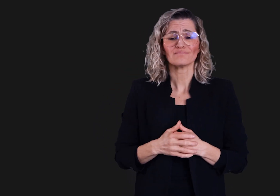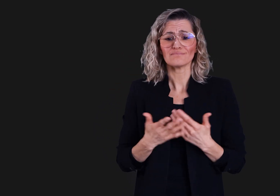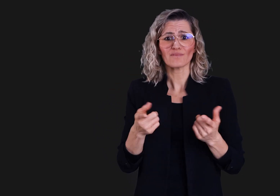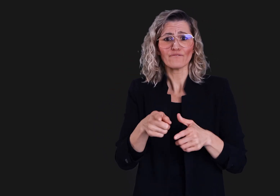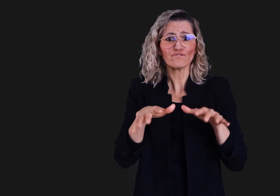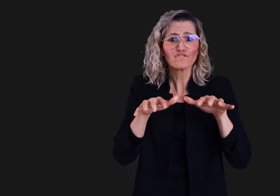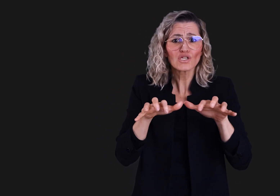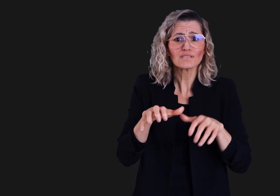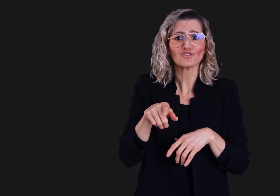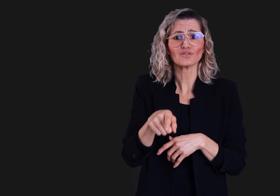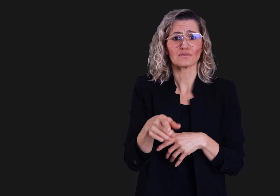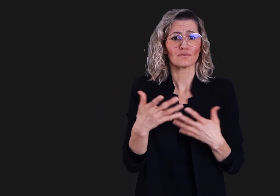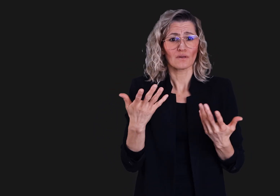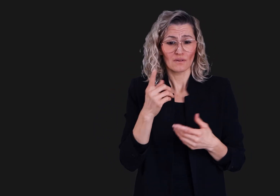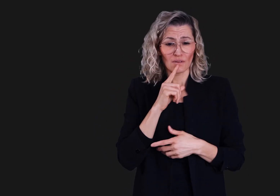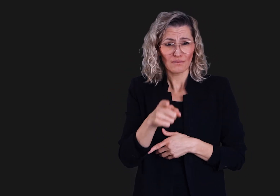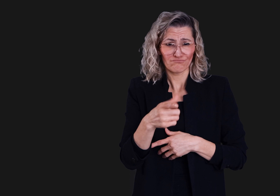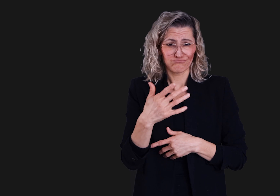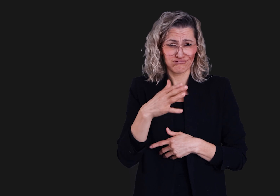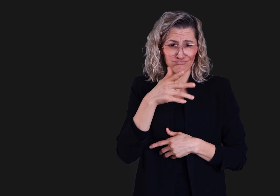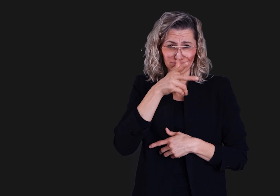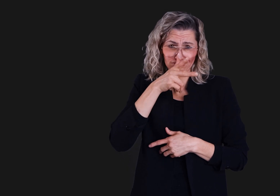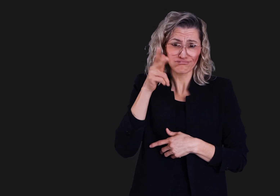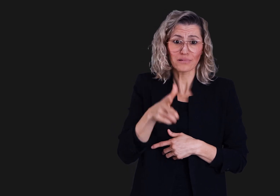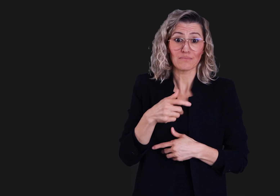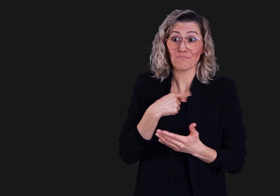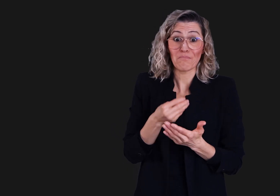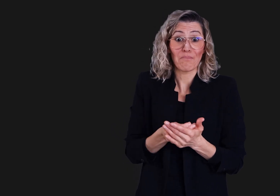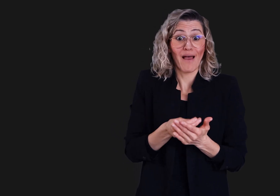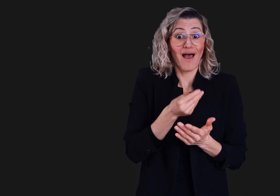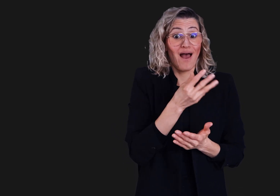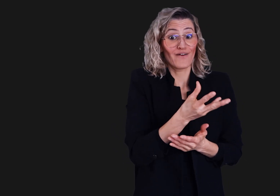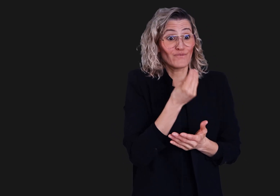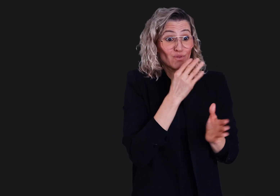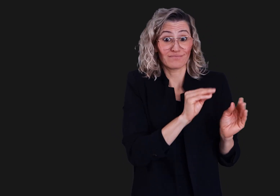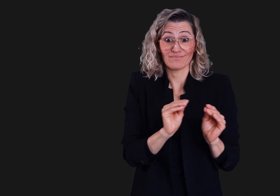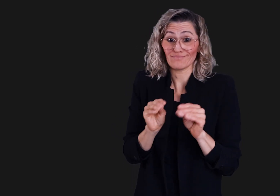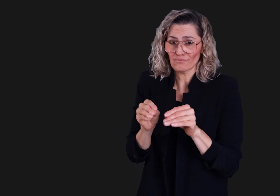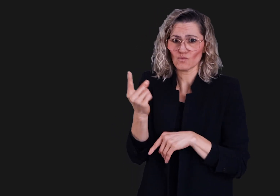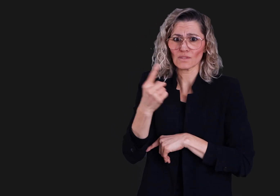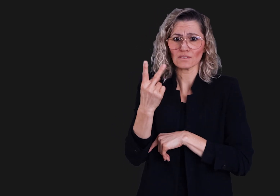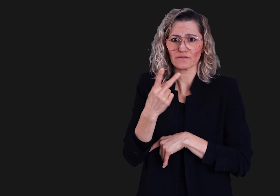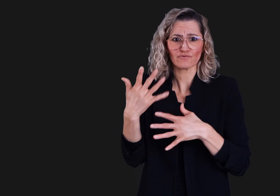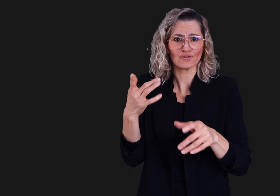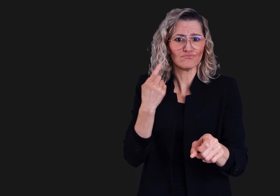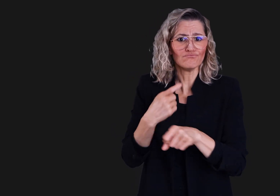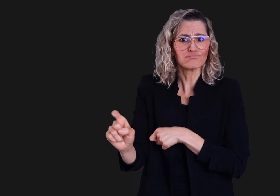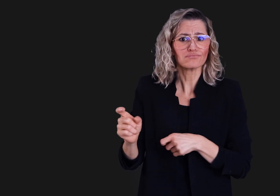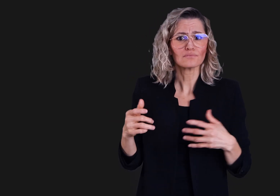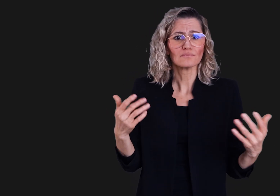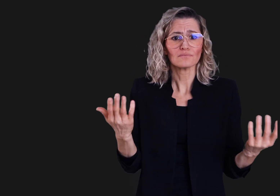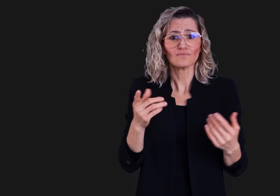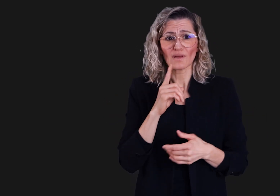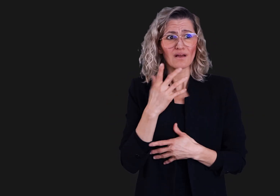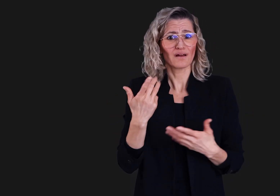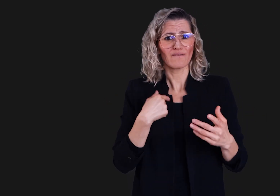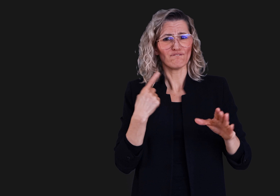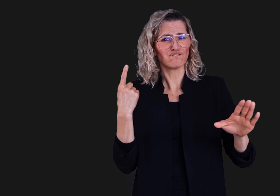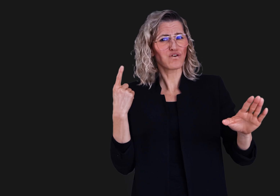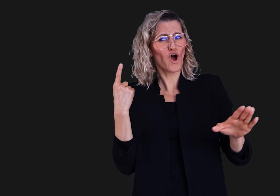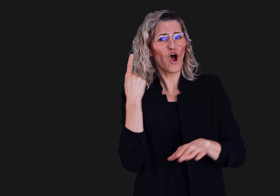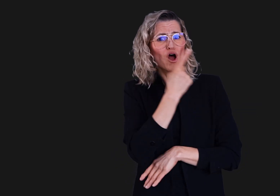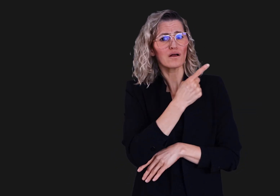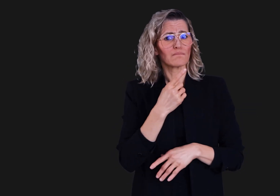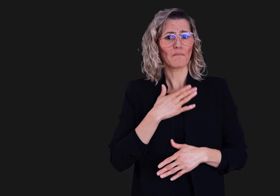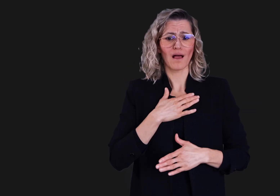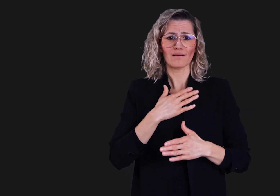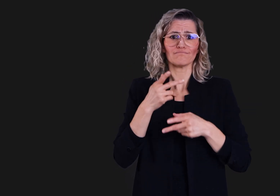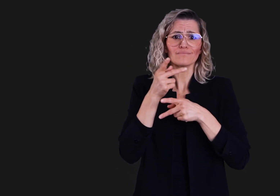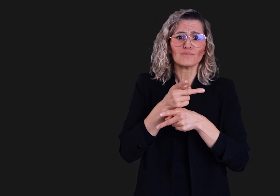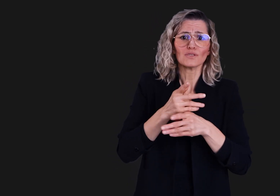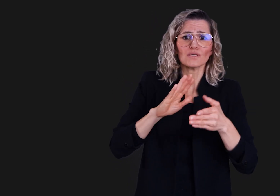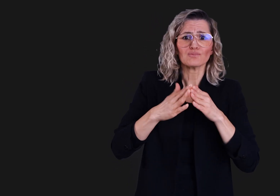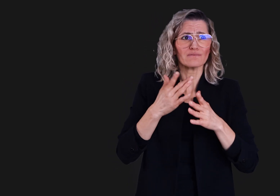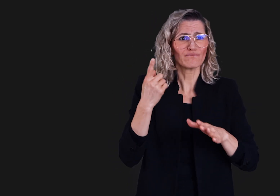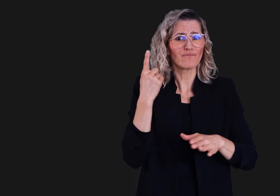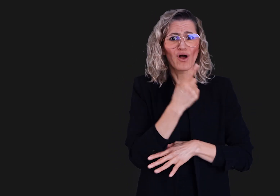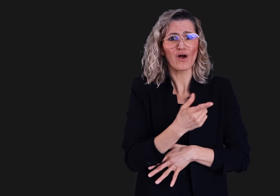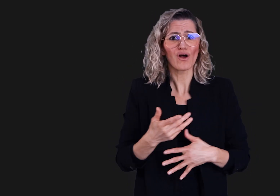a fridge that worked so poorly my food went bad days after buying it, and where I was too far away from my care community,